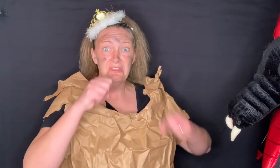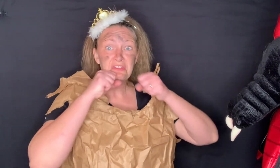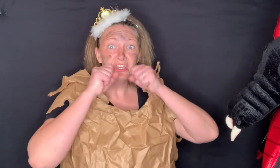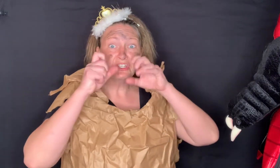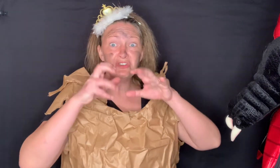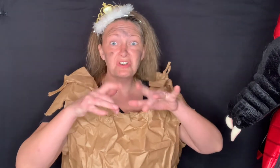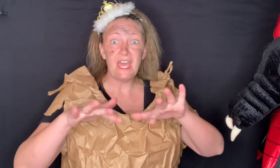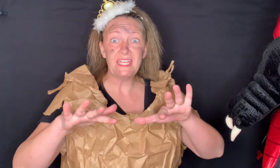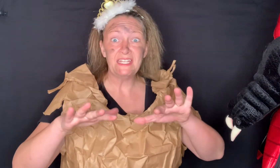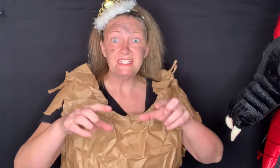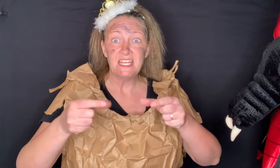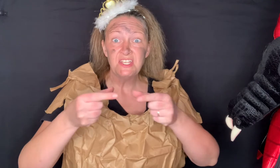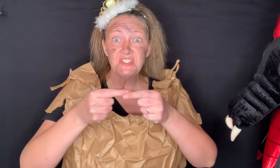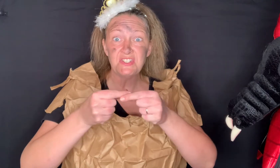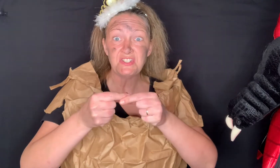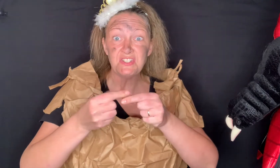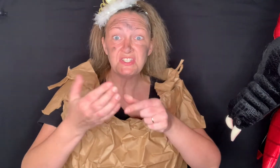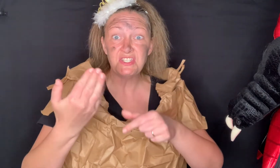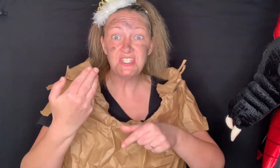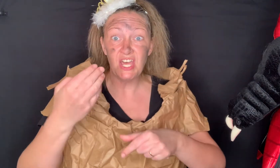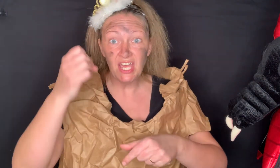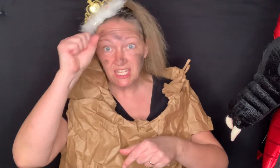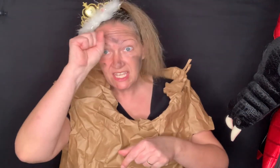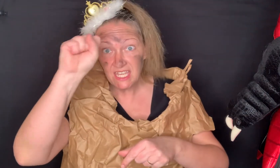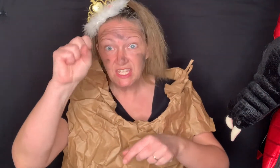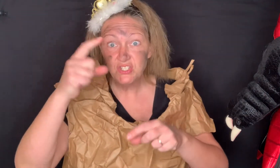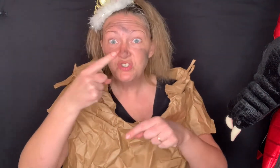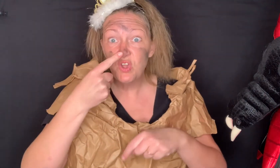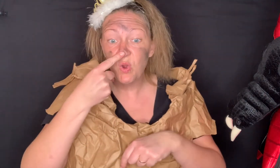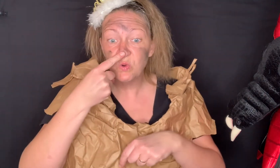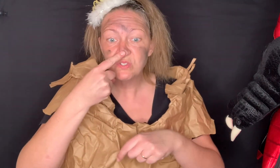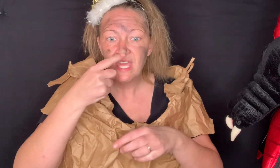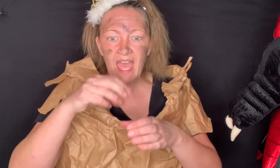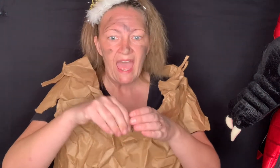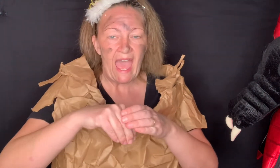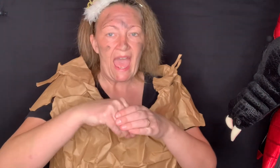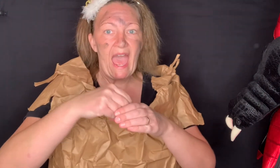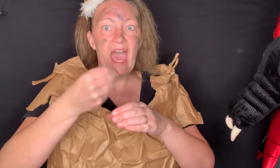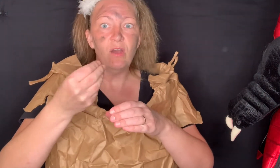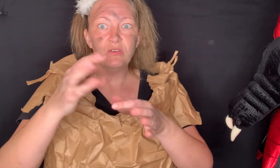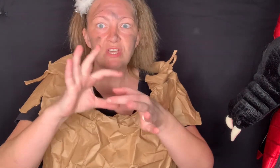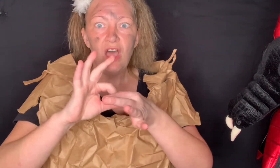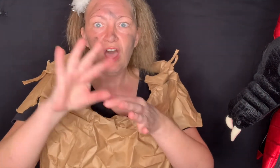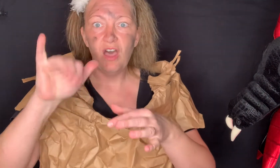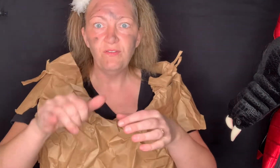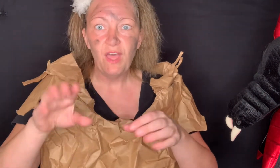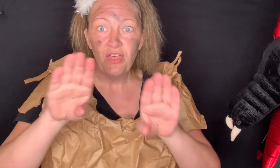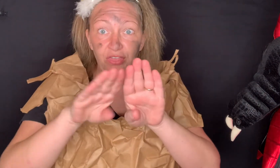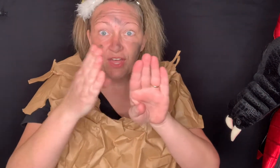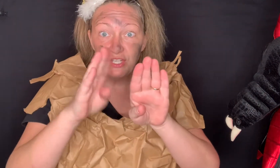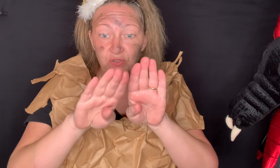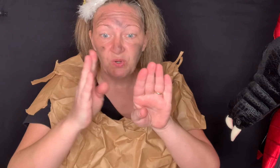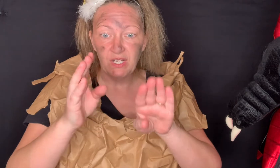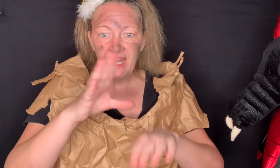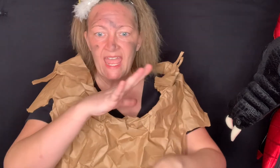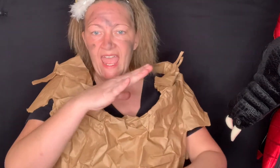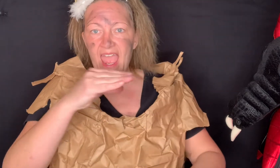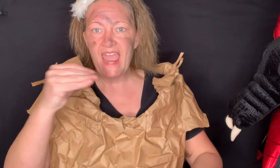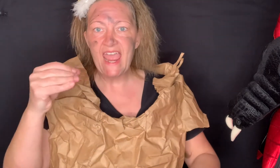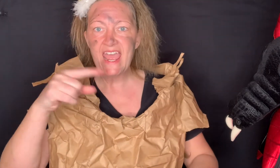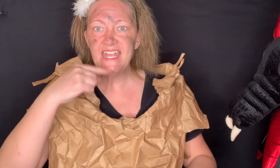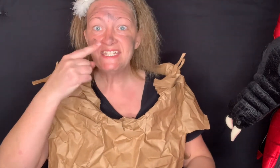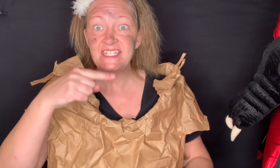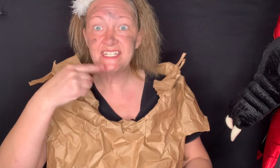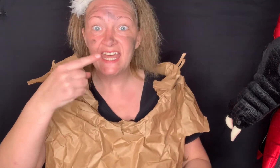The dragon stuck his nose out of the door and said,